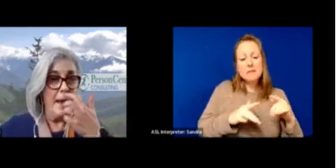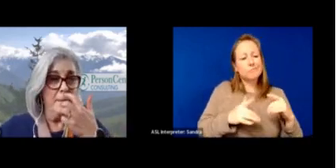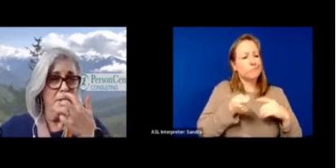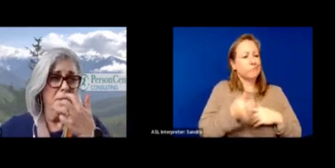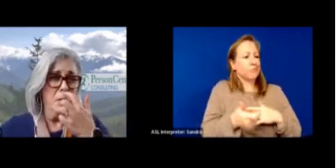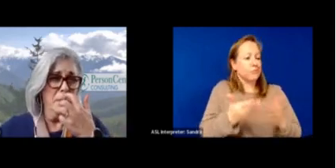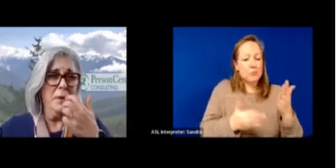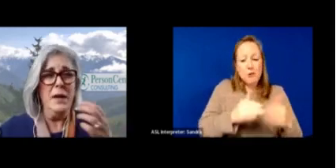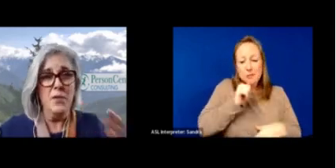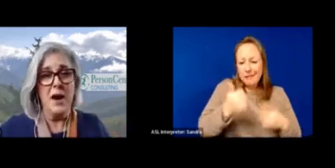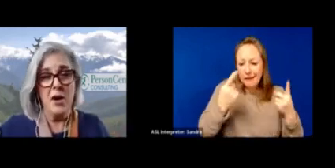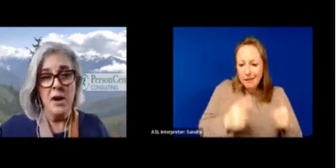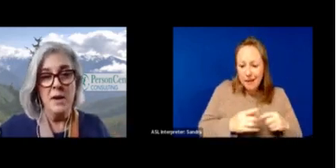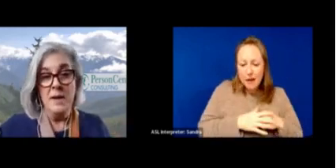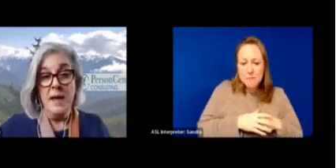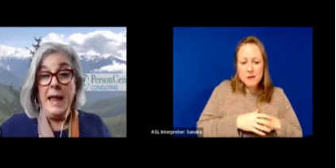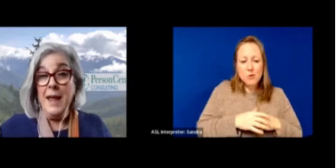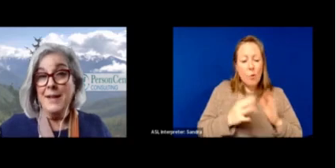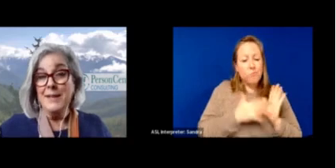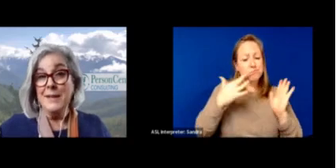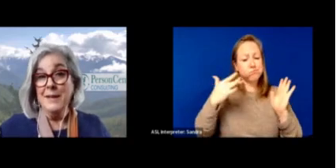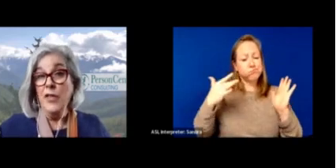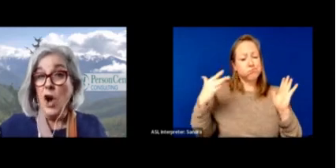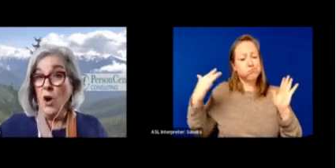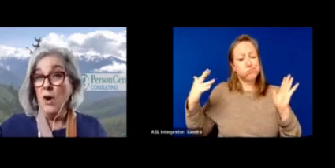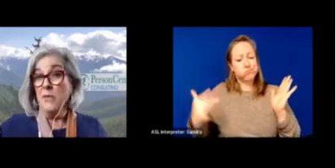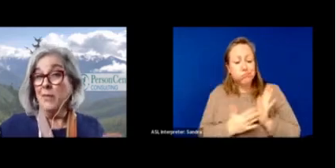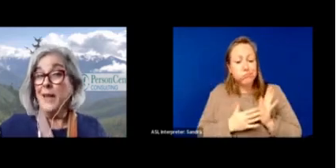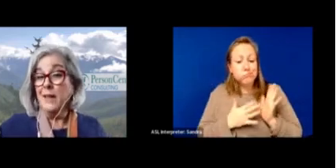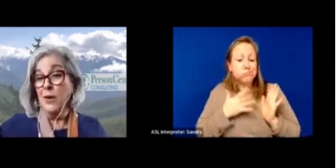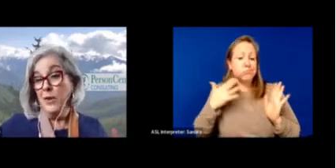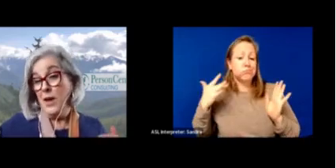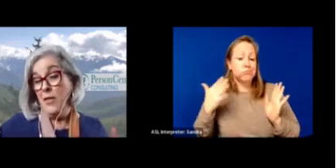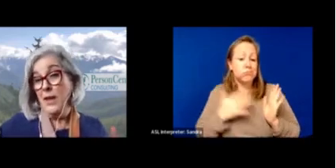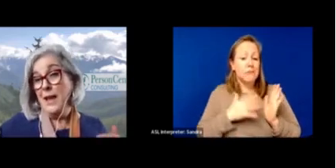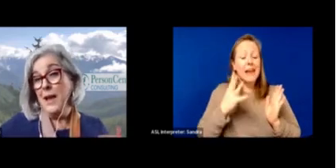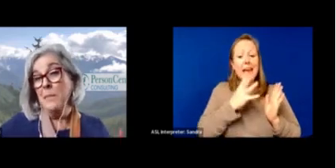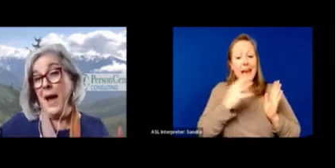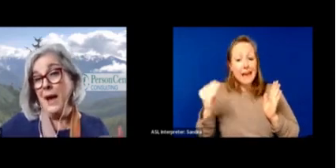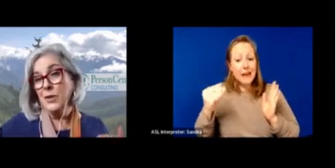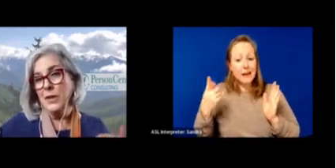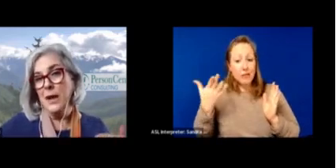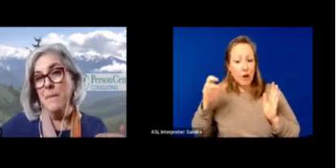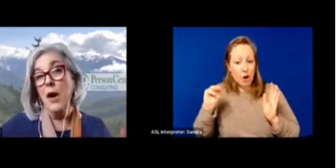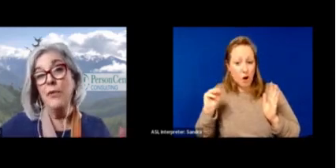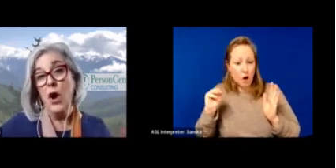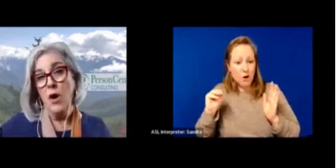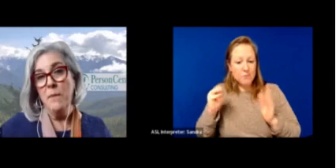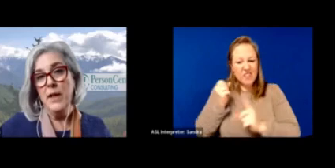happen or pretty rare. And the harm, the likelihood that the impact or the amount of harm